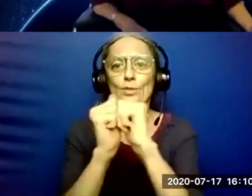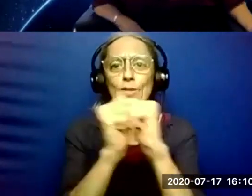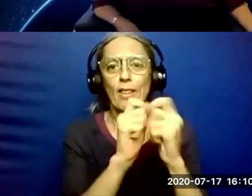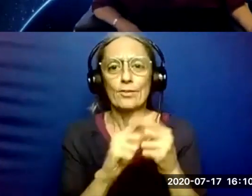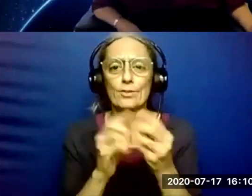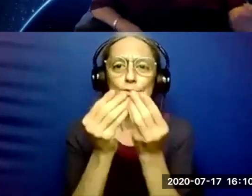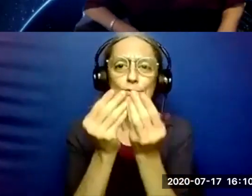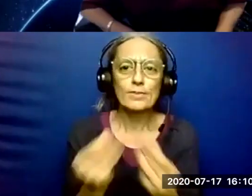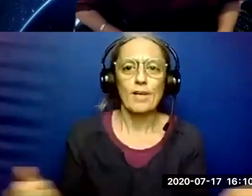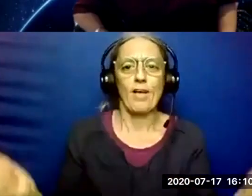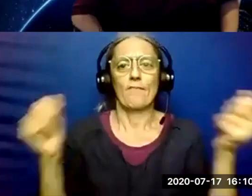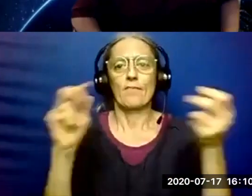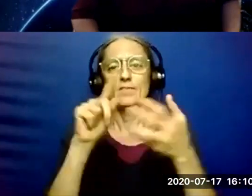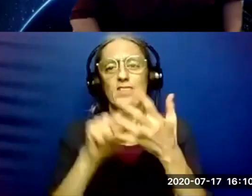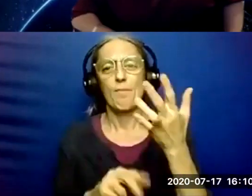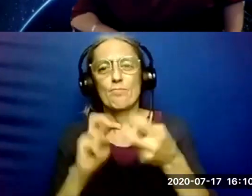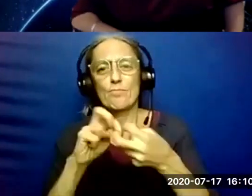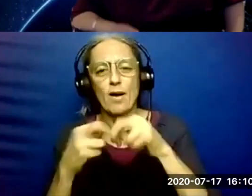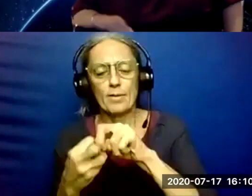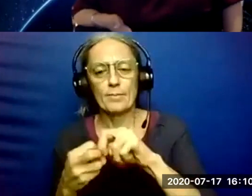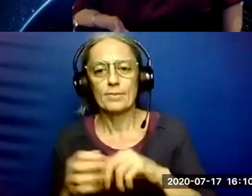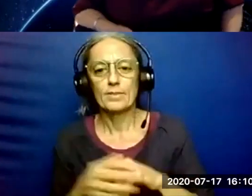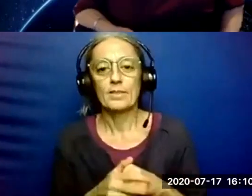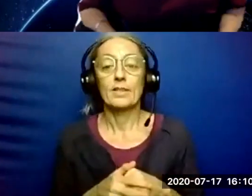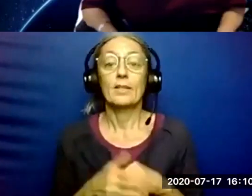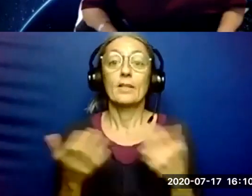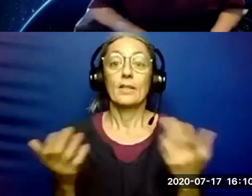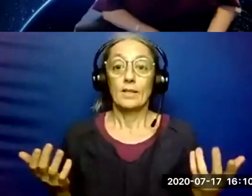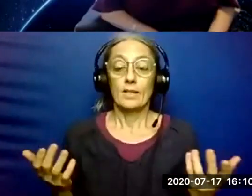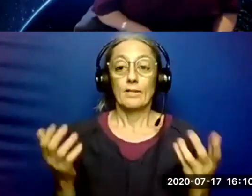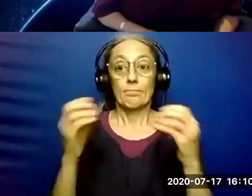have a particularly important role